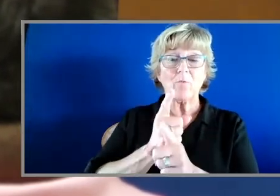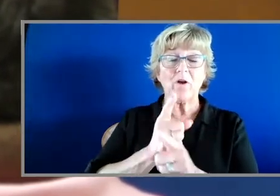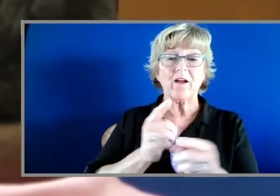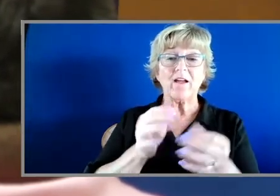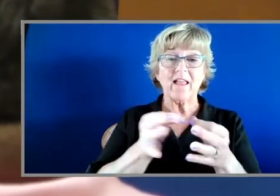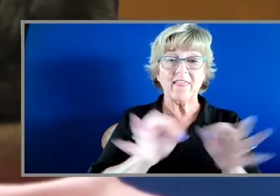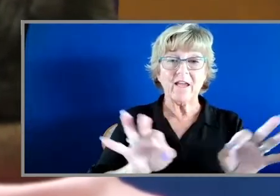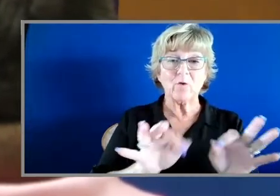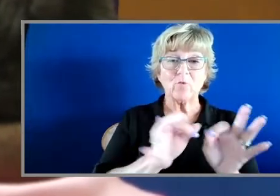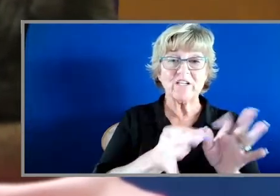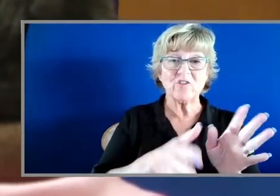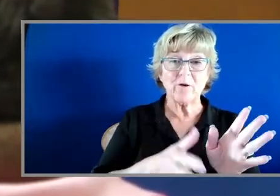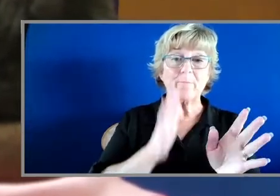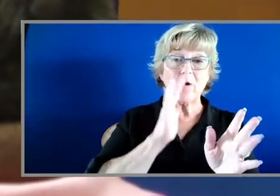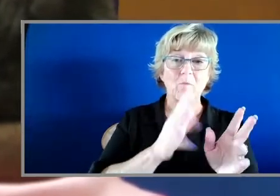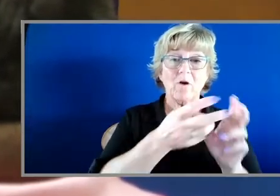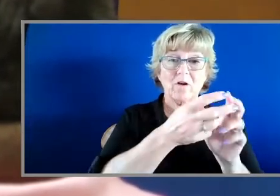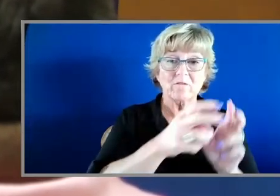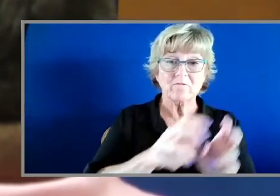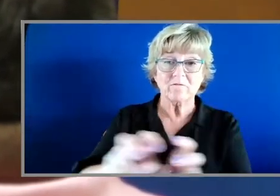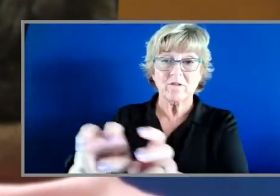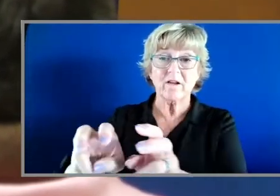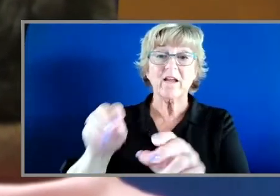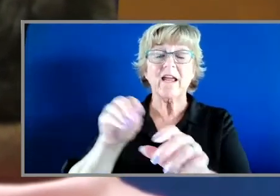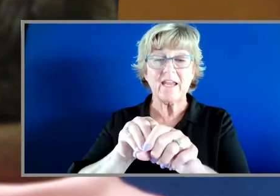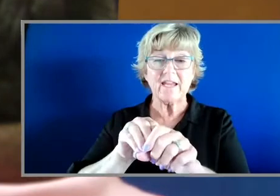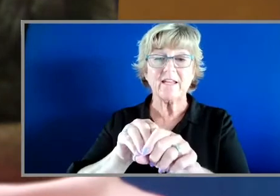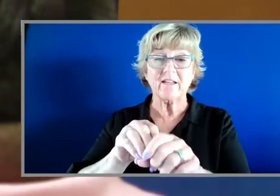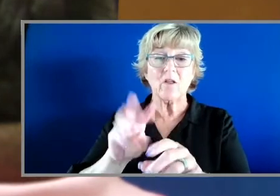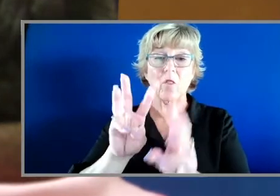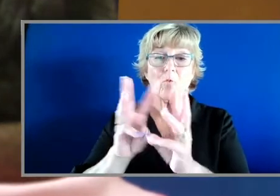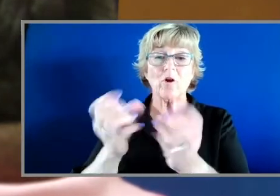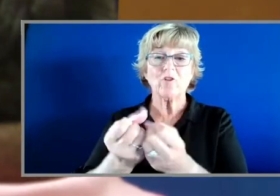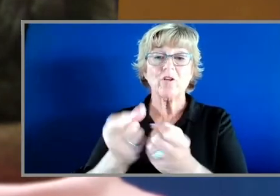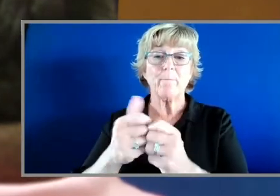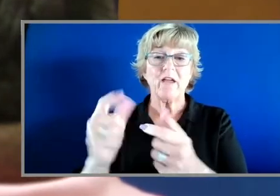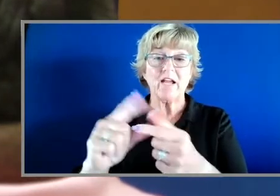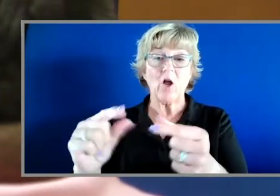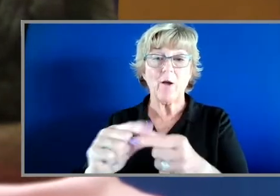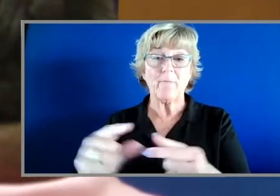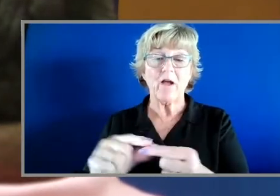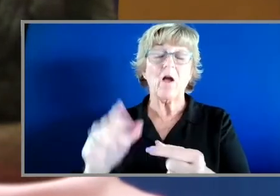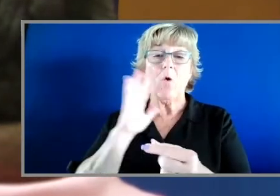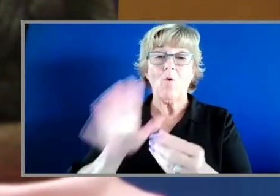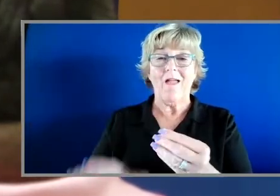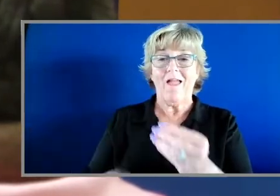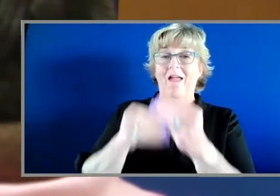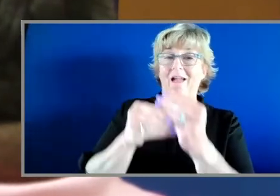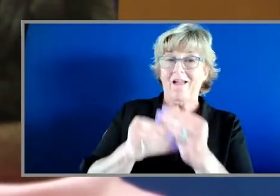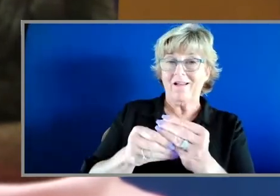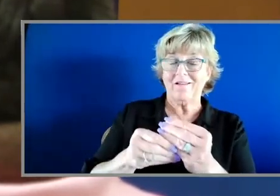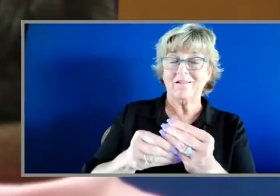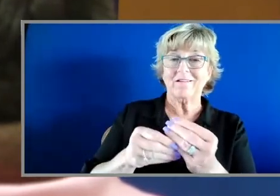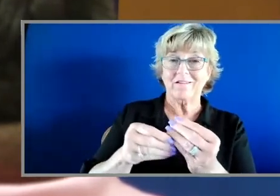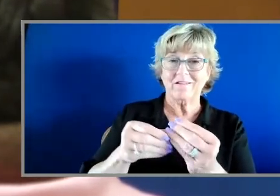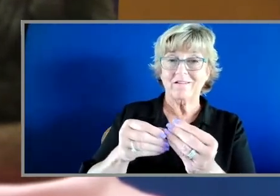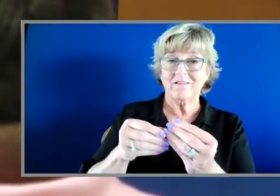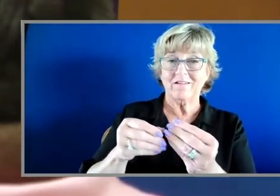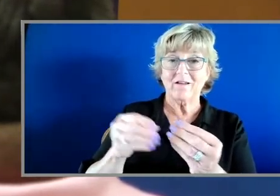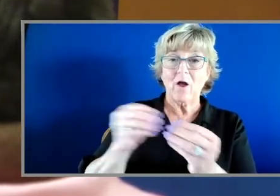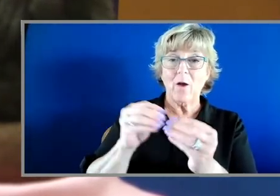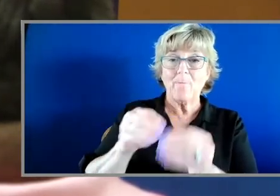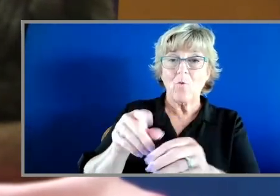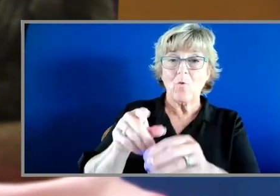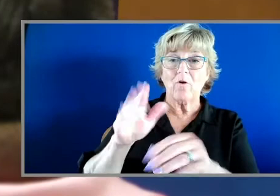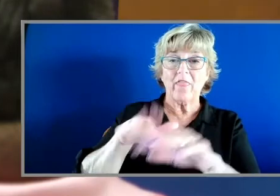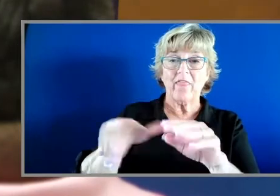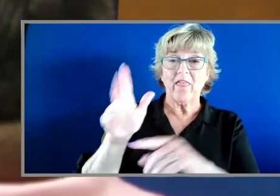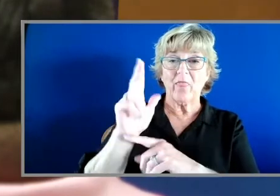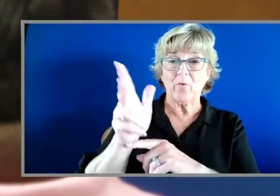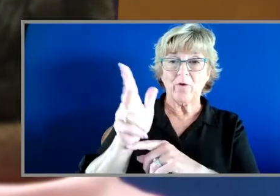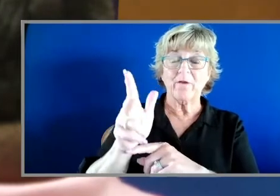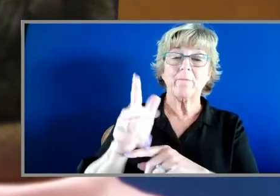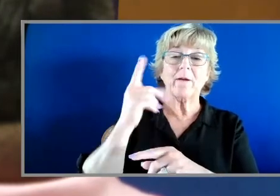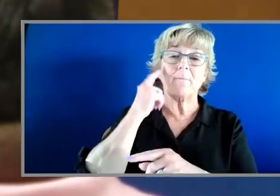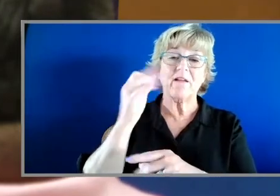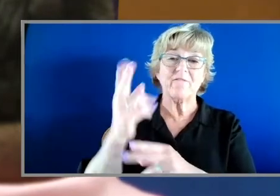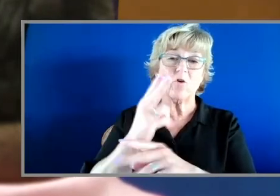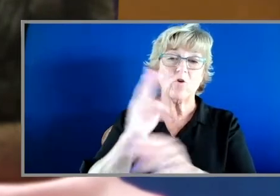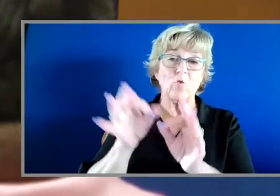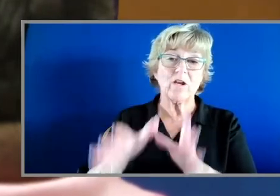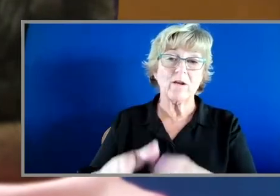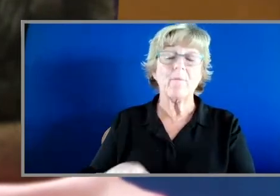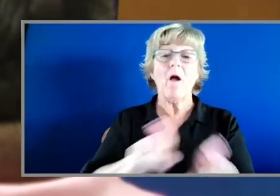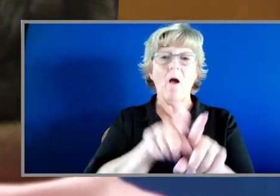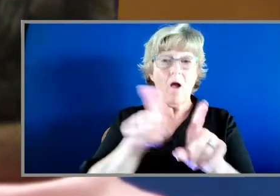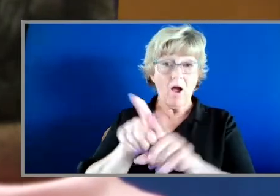Studio: You and the language interpreter will be transferred into the workshop to make a comment additional time will be